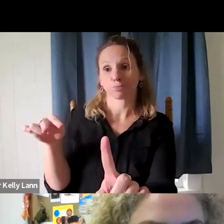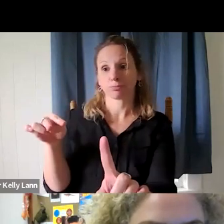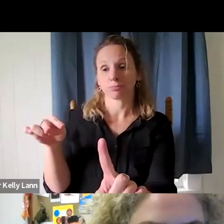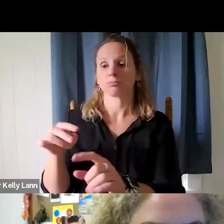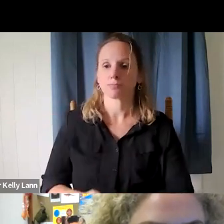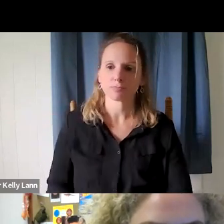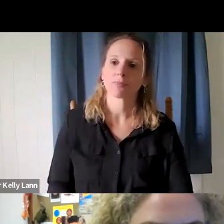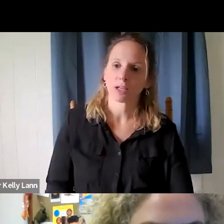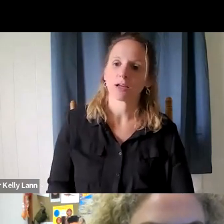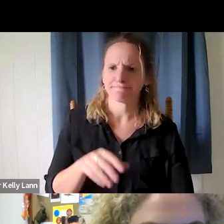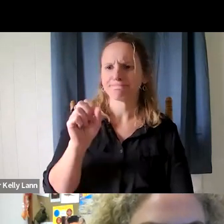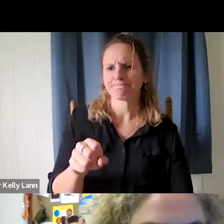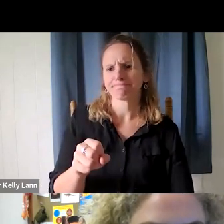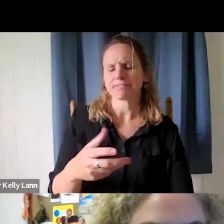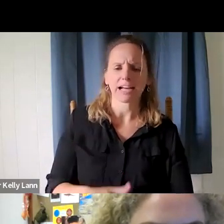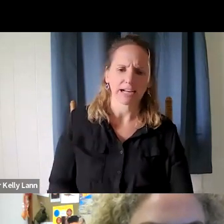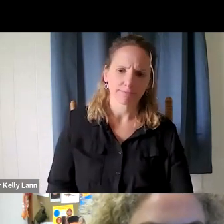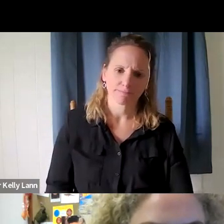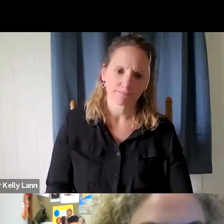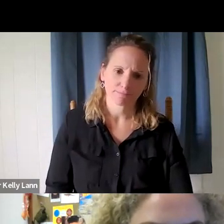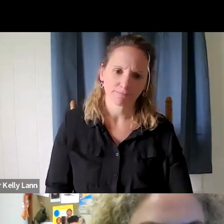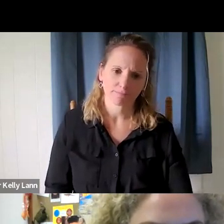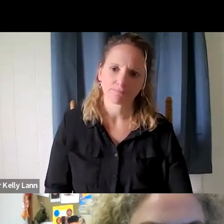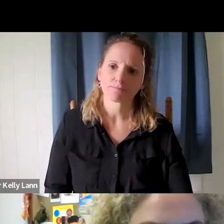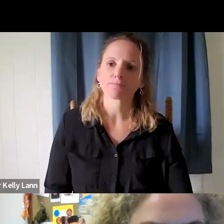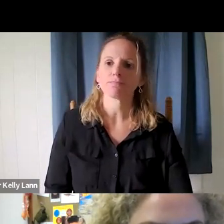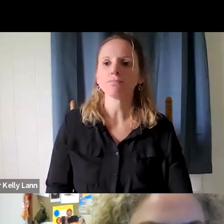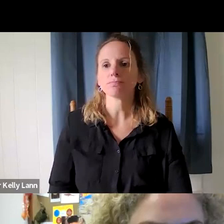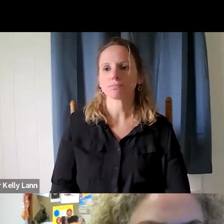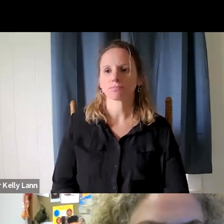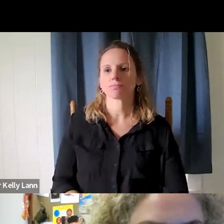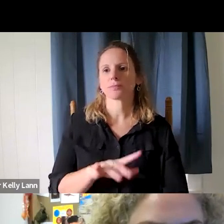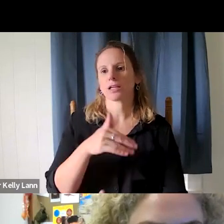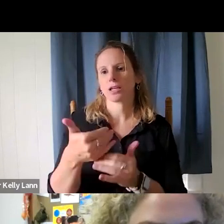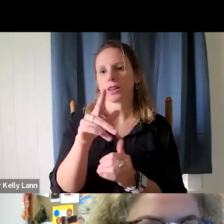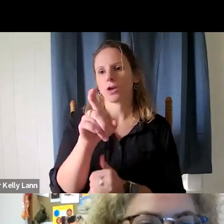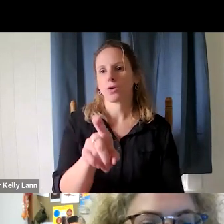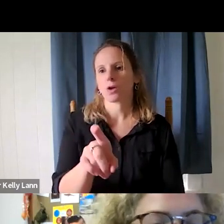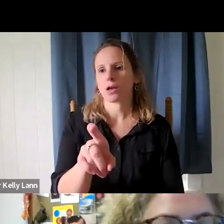Yes, absolutely. - Maybe a little bit harder. Okay, so this question comes up generally with MSR,